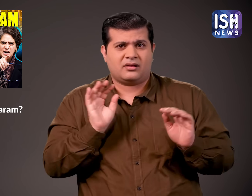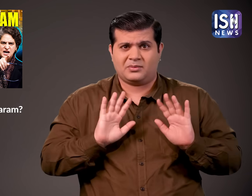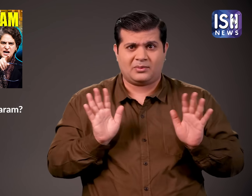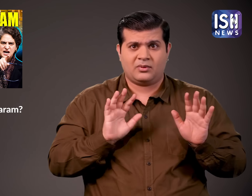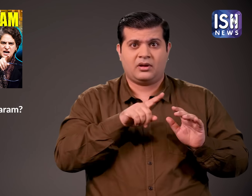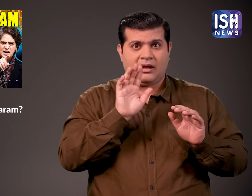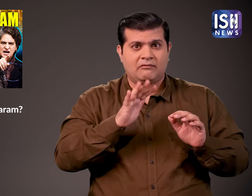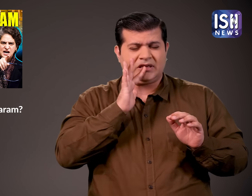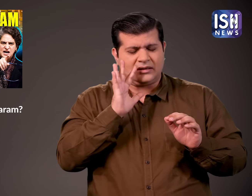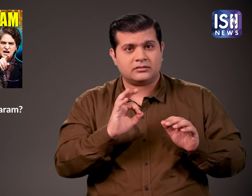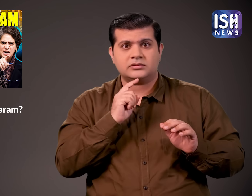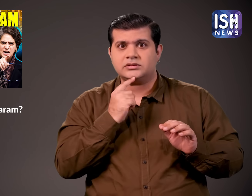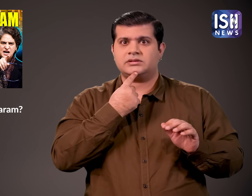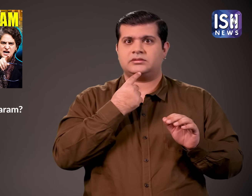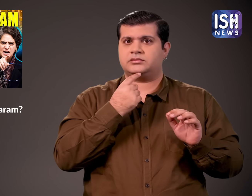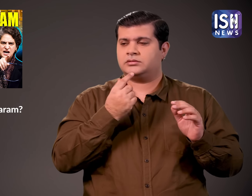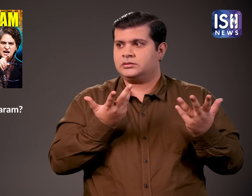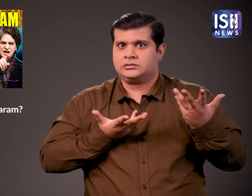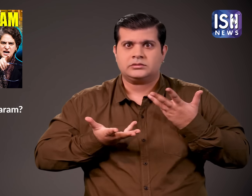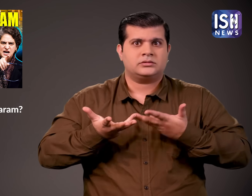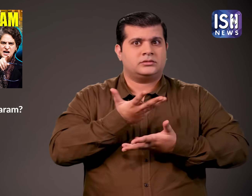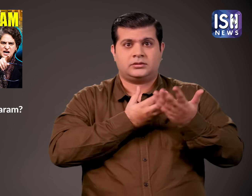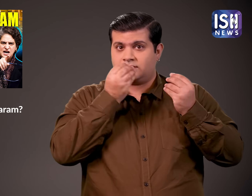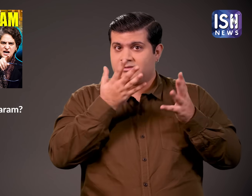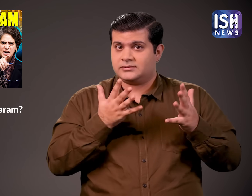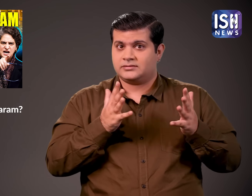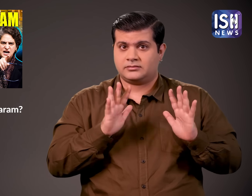It was a serious and carefully considered decision.